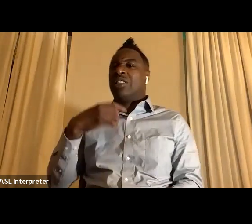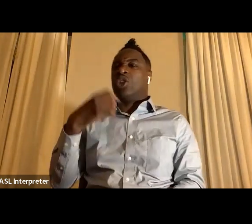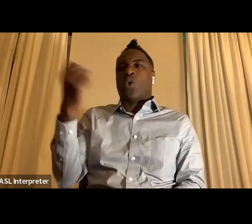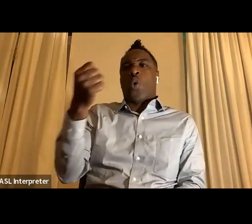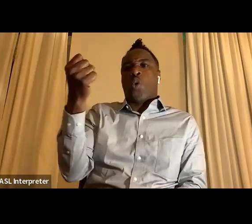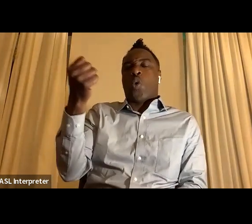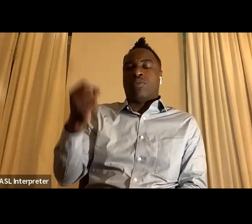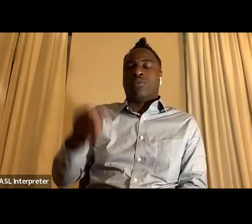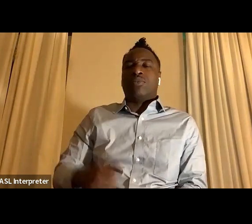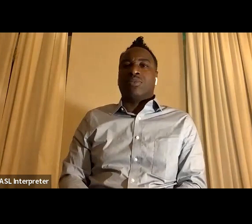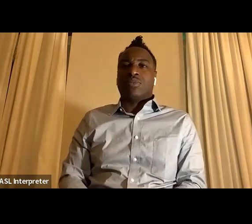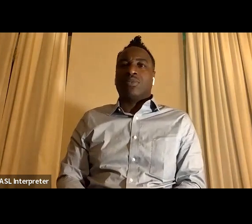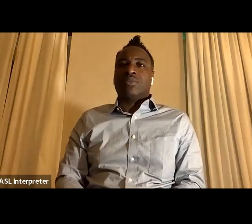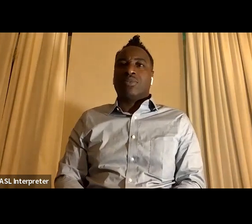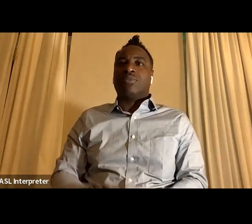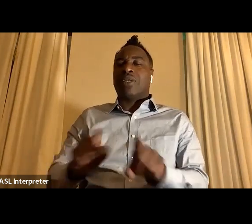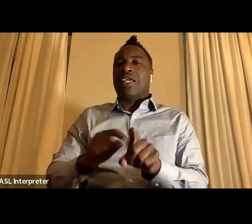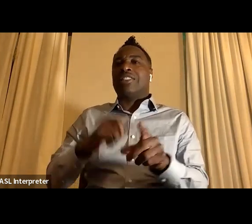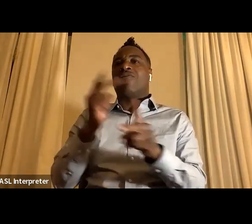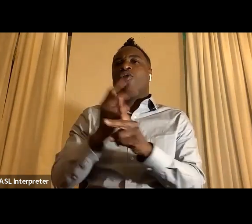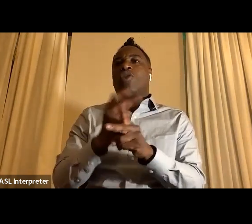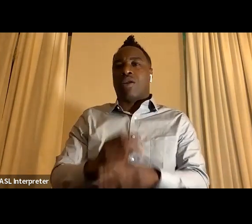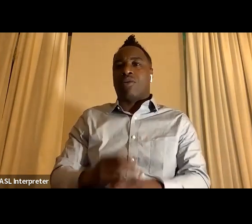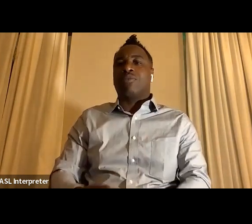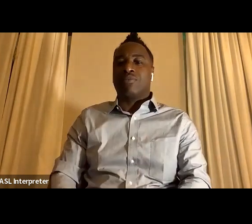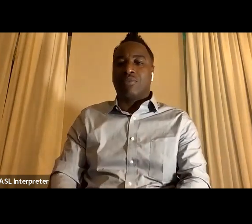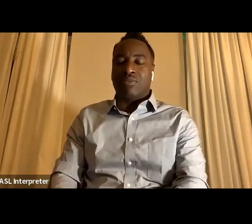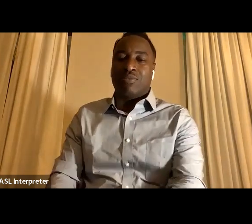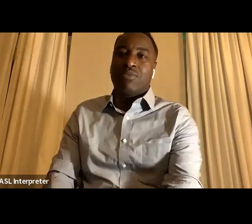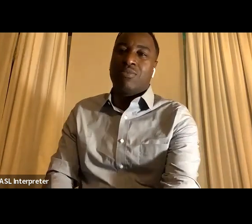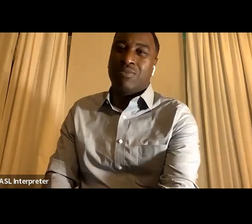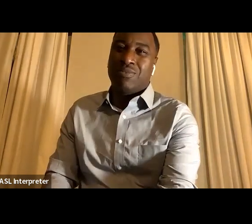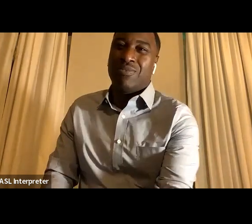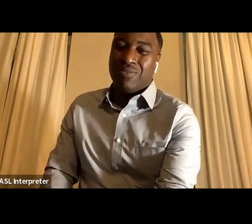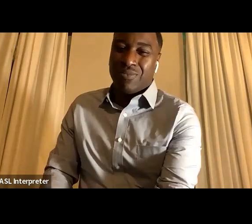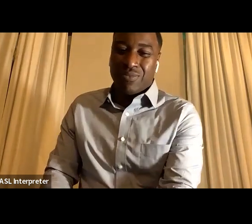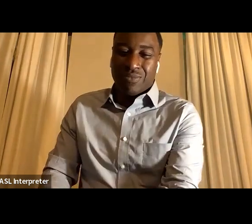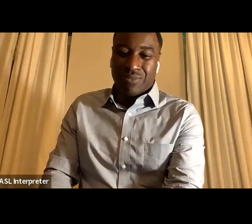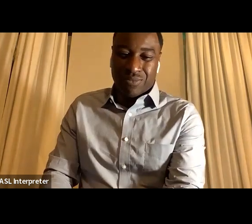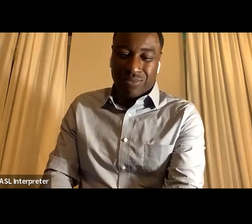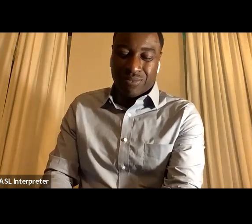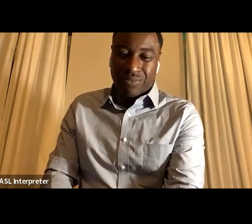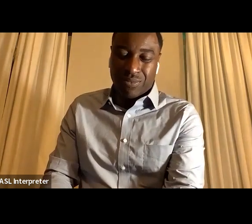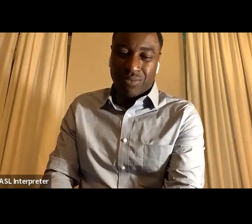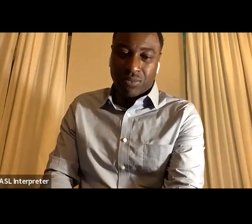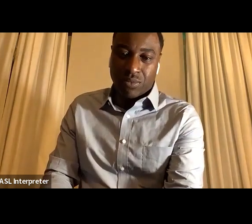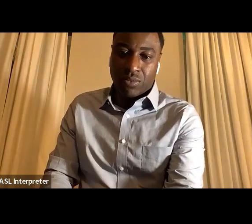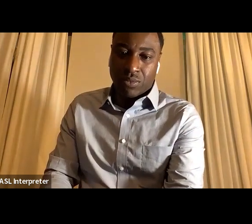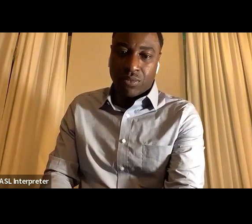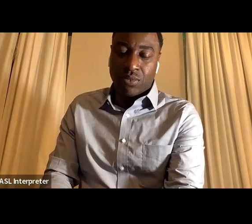as a as I figured out, part out. Yeah. I like how you mentioned Instacart. I used to do Instacart, too.